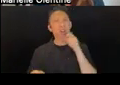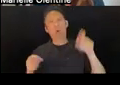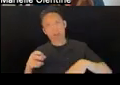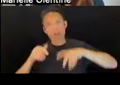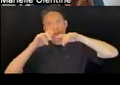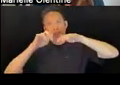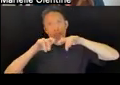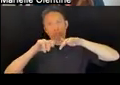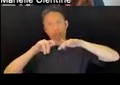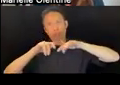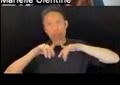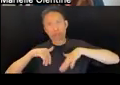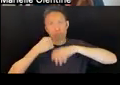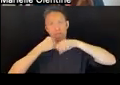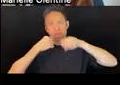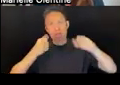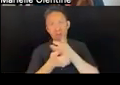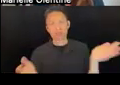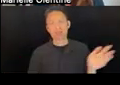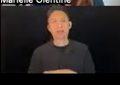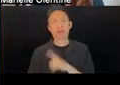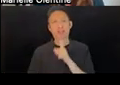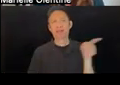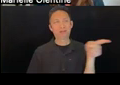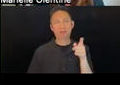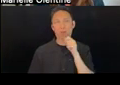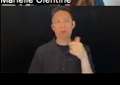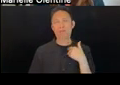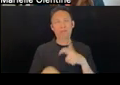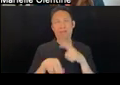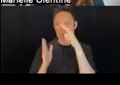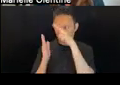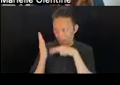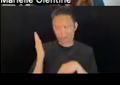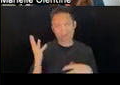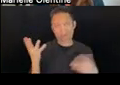some of those terms, and so on and so forth. I am a private distribution advocate, full disclosure.